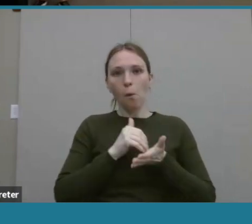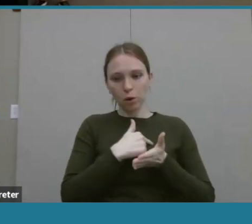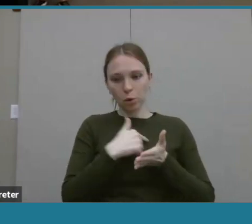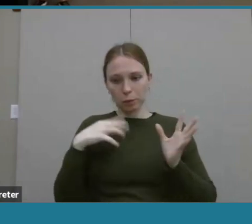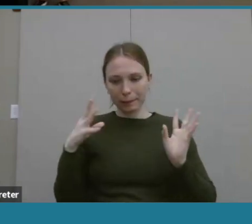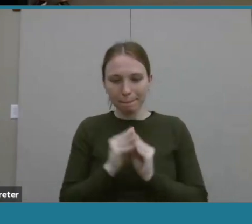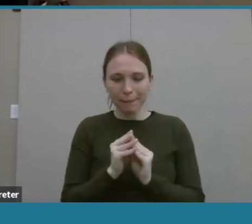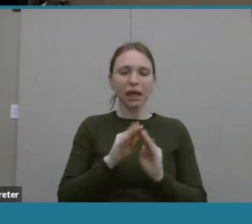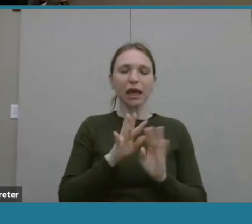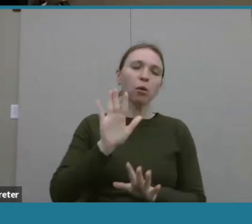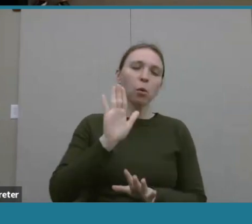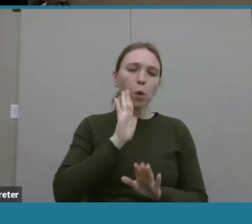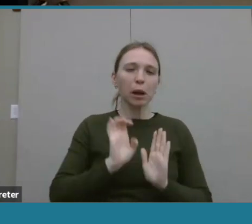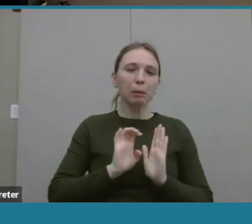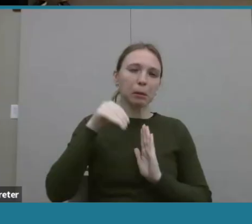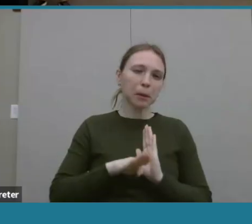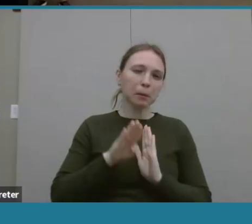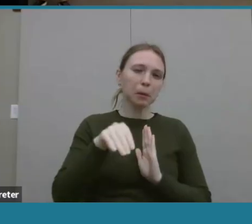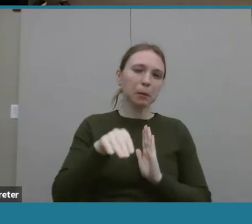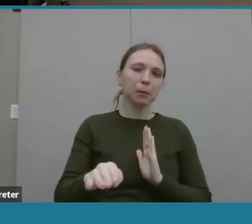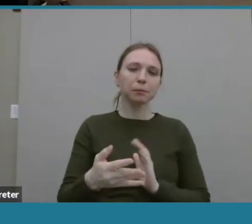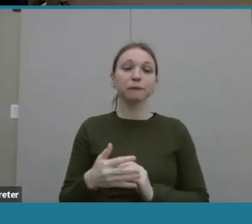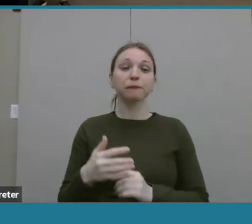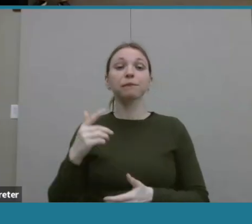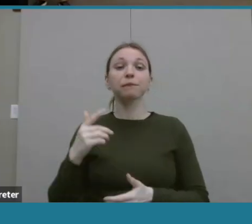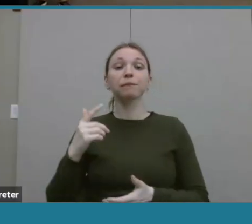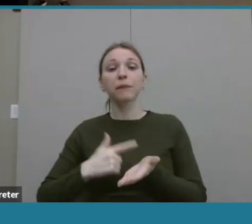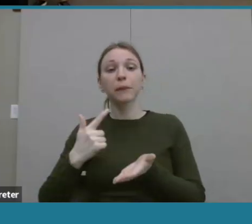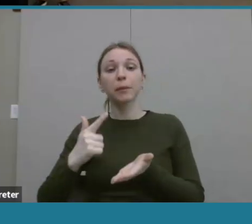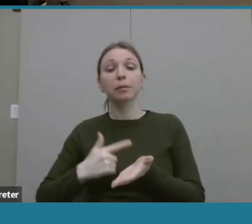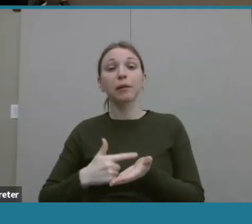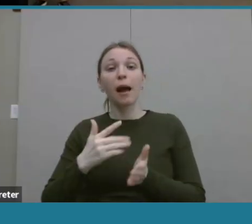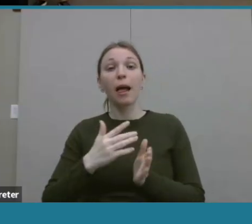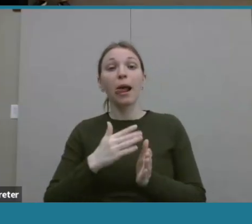And then some of these signs were sent out after the prototype was created.